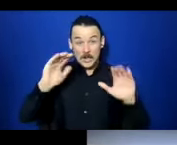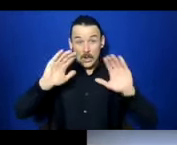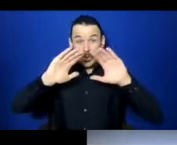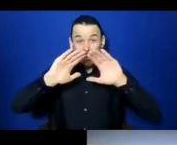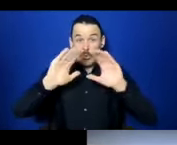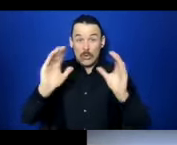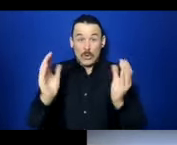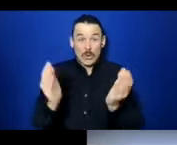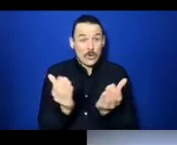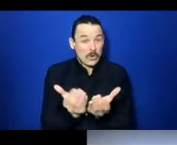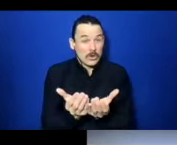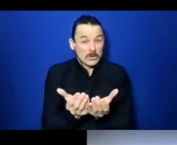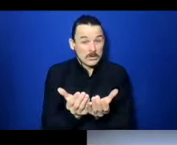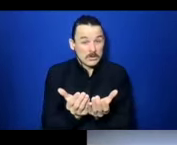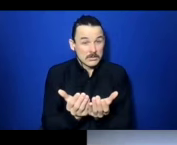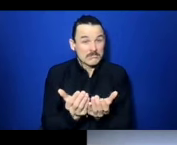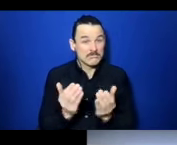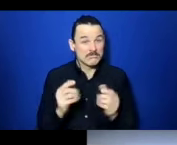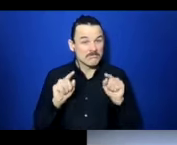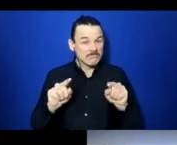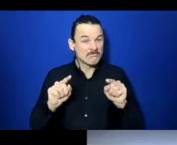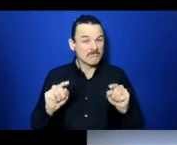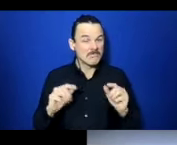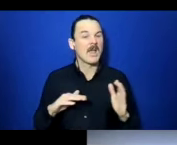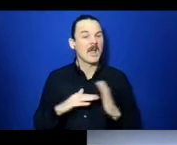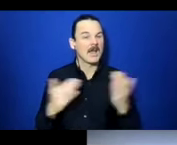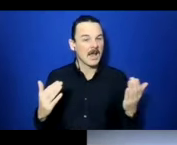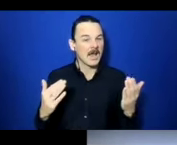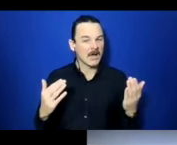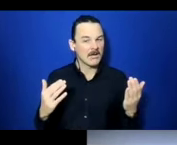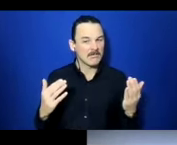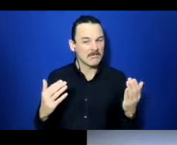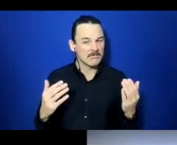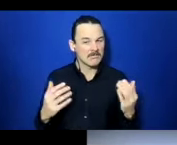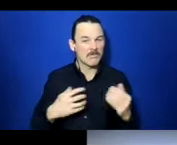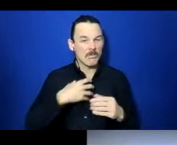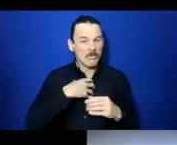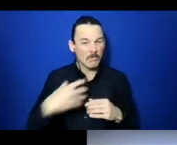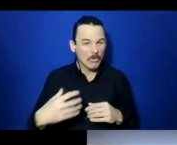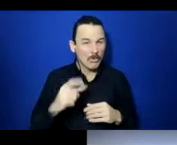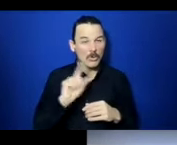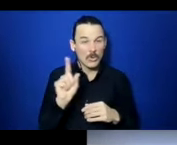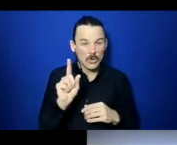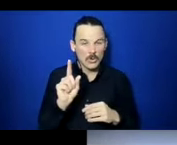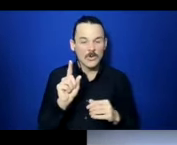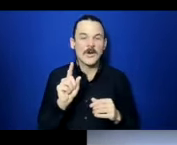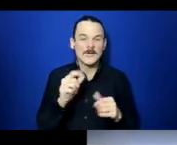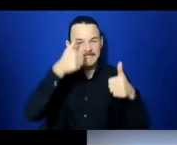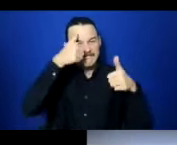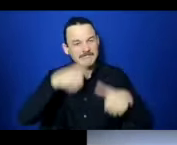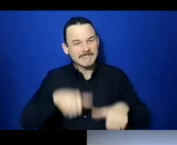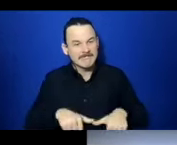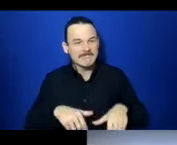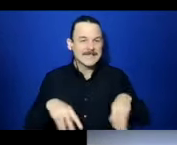to terms with a massive urbanisation trend and and the technology, sort of the digital